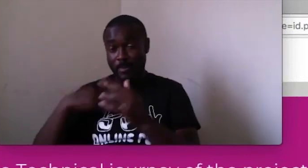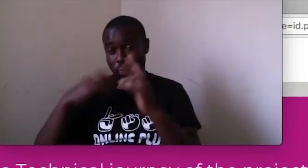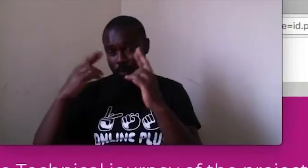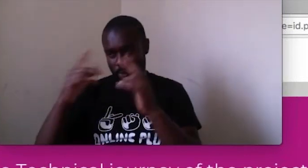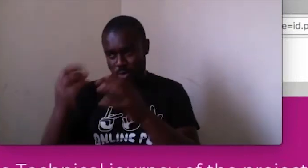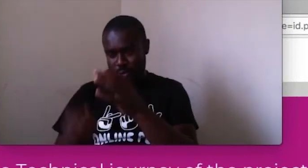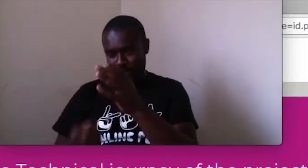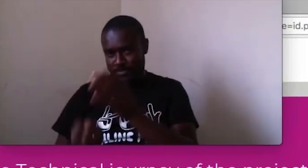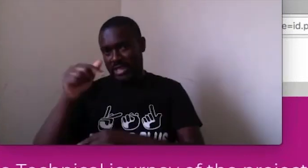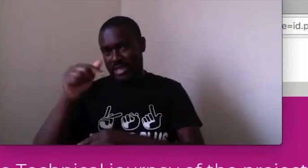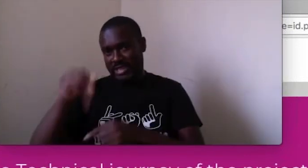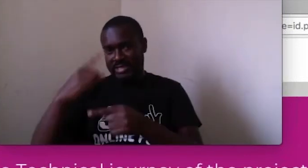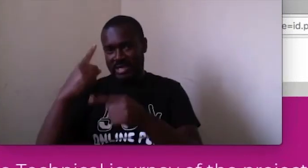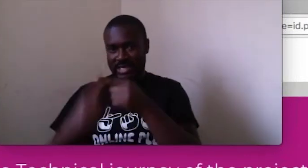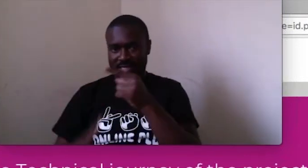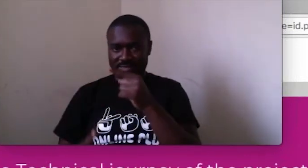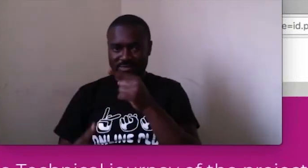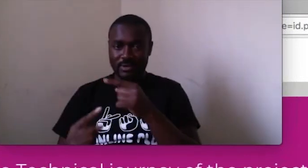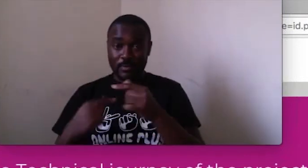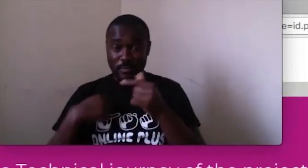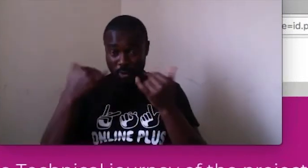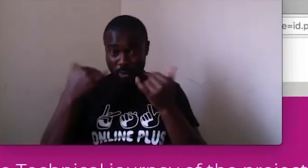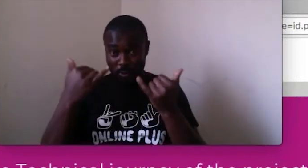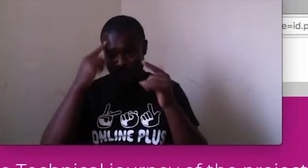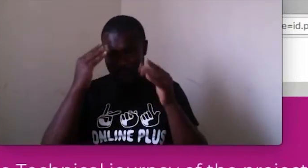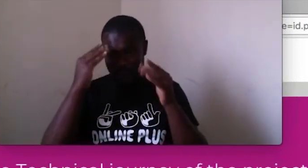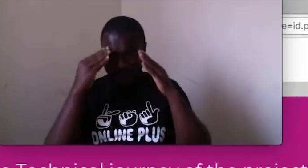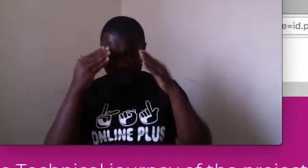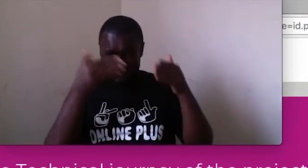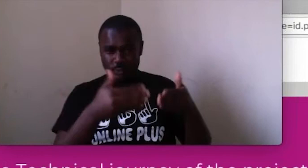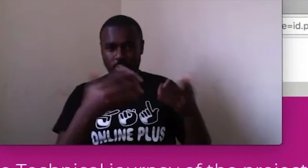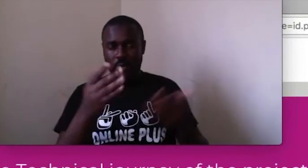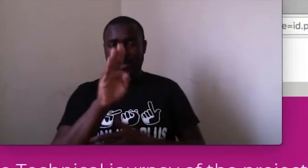which is now in the process and I hope I will do so this year